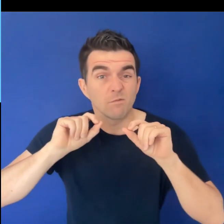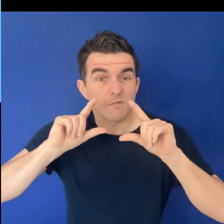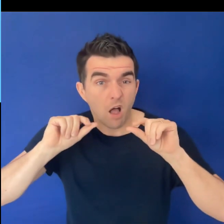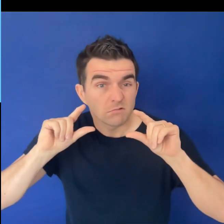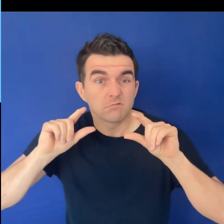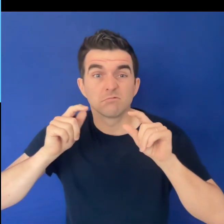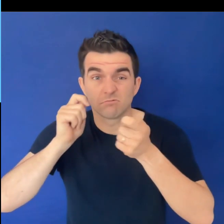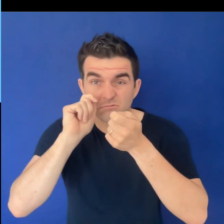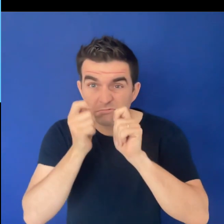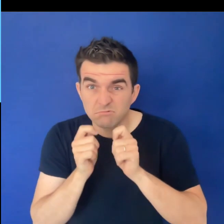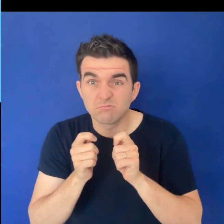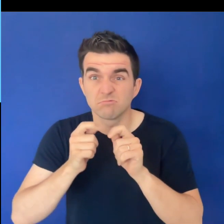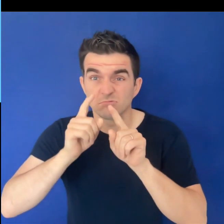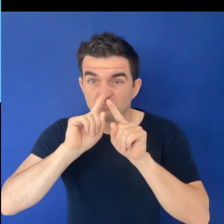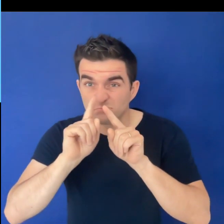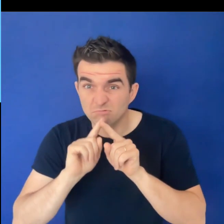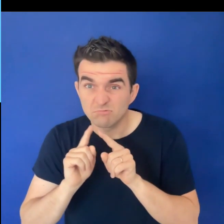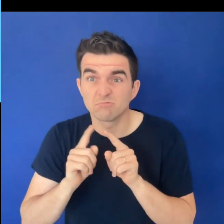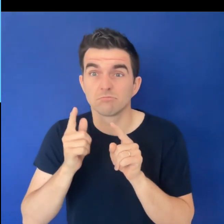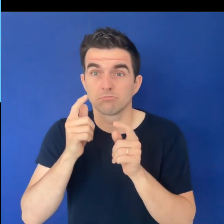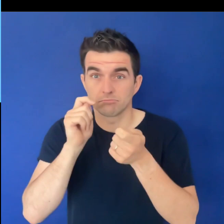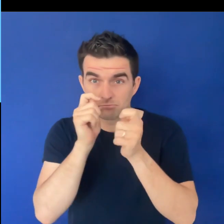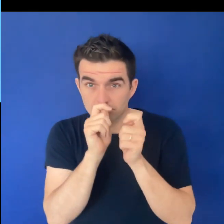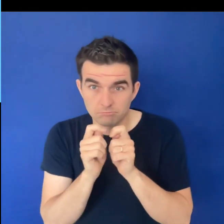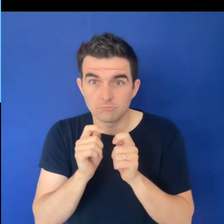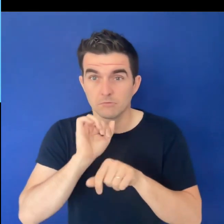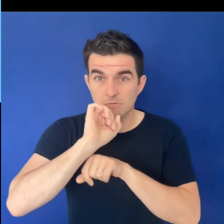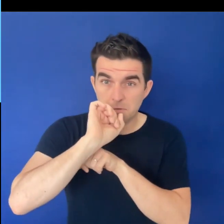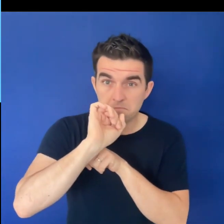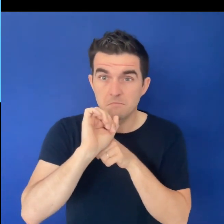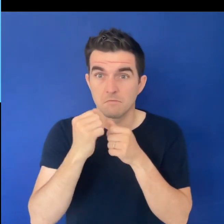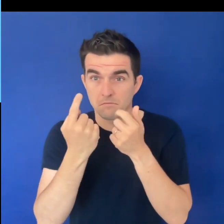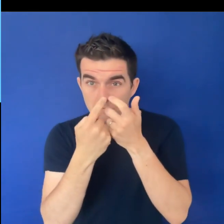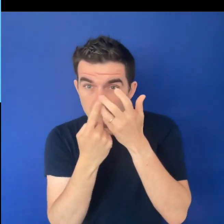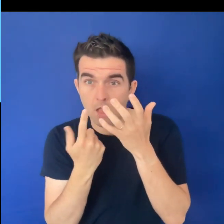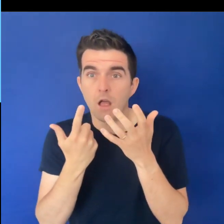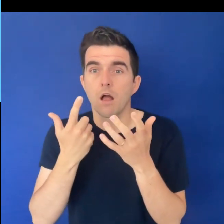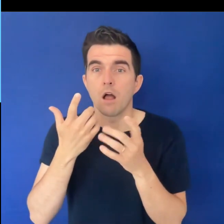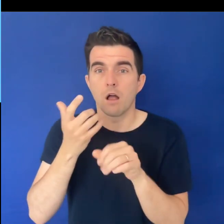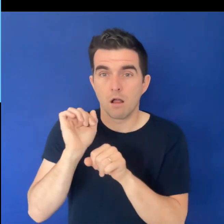rumble strength and screen shake modifiers, and options to blur, desaturate or remove backgrounds.